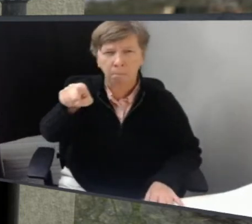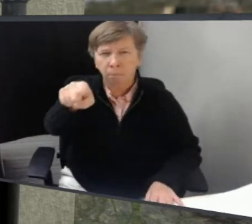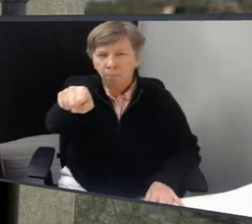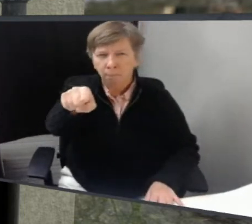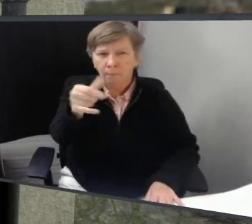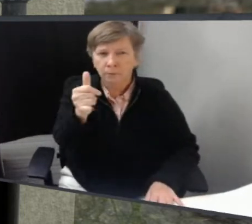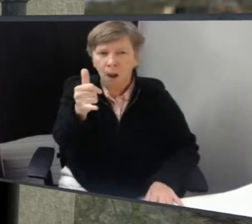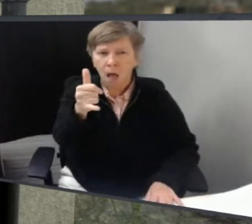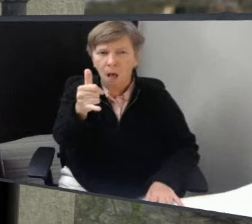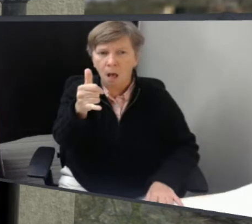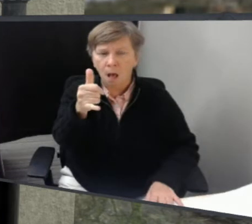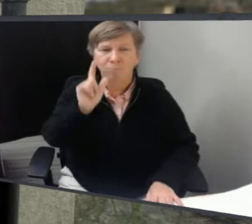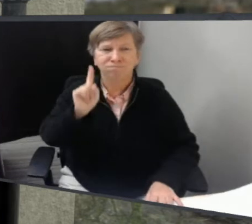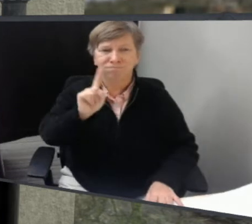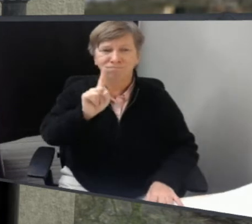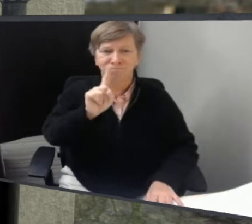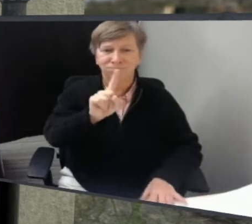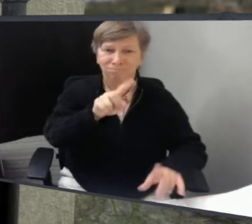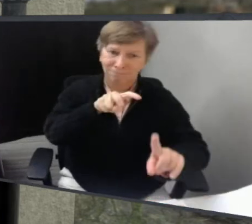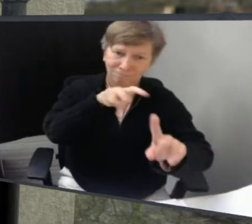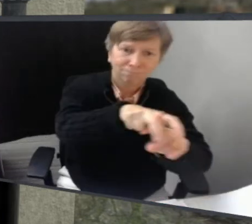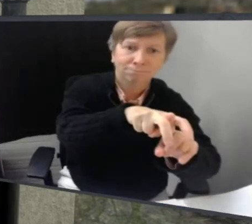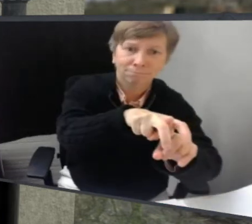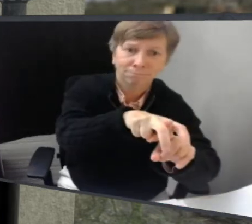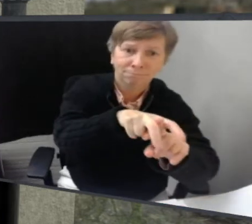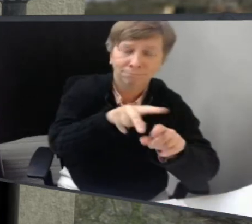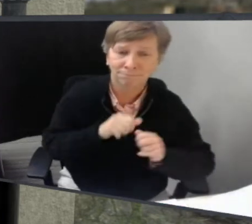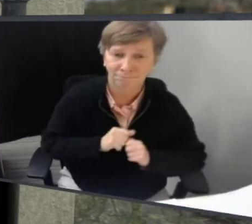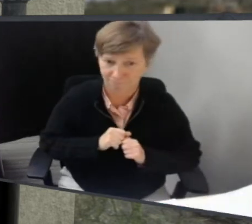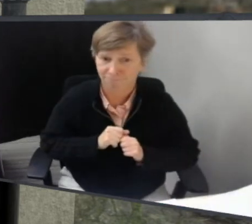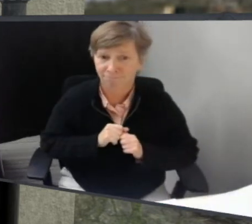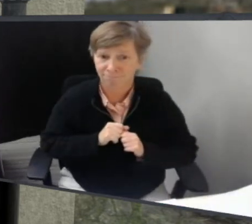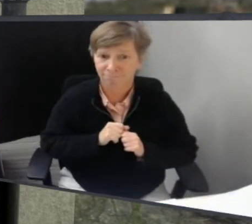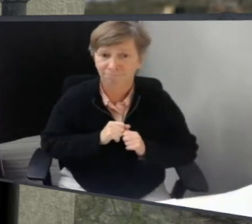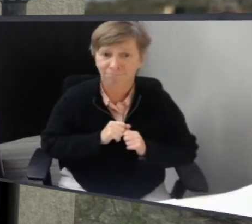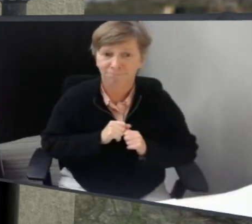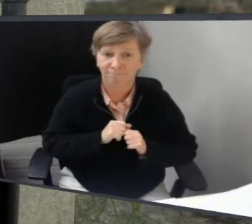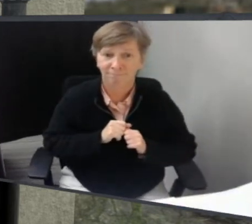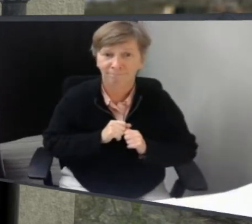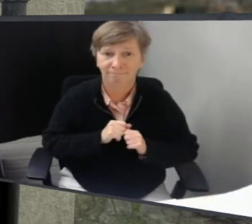avatars would be mingling in this space, and we wanted deaf individuals to be able to easily